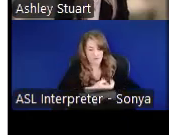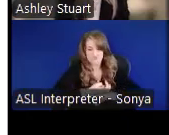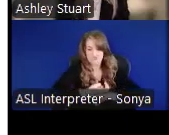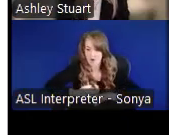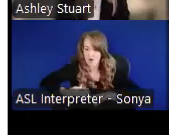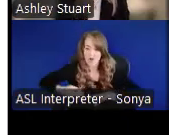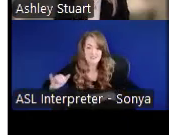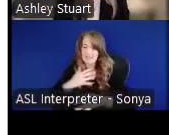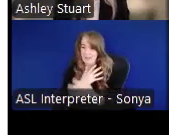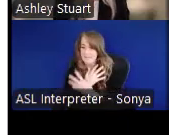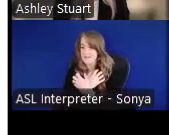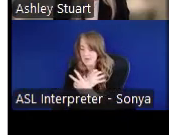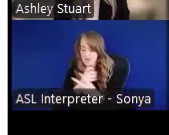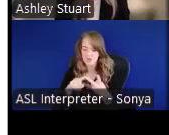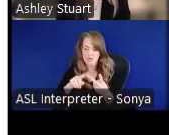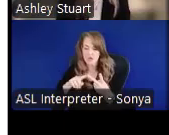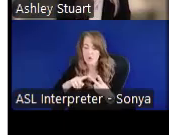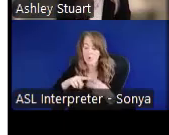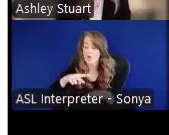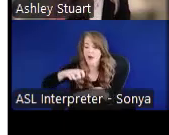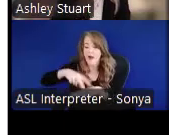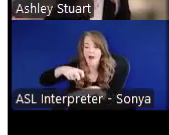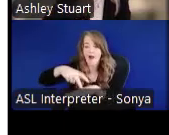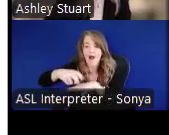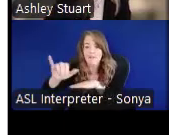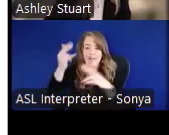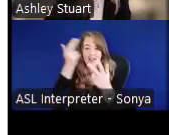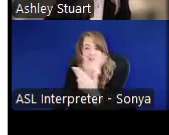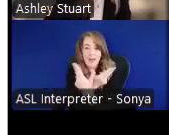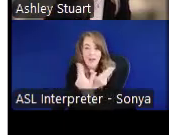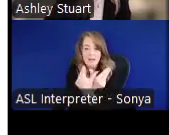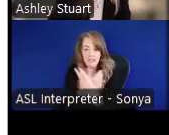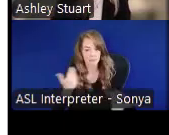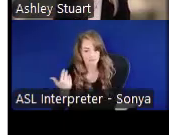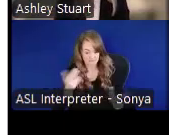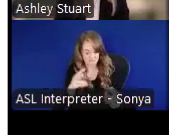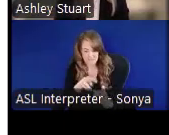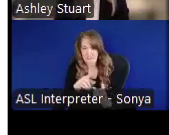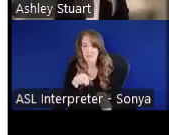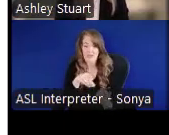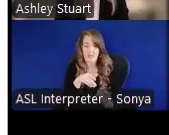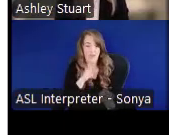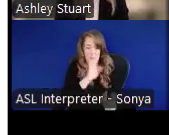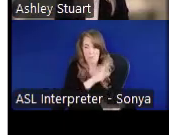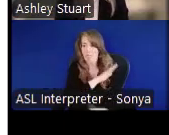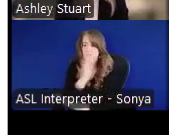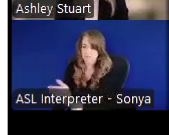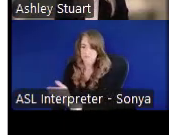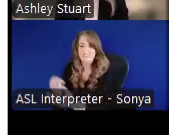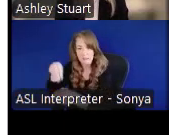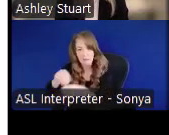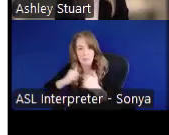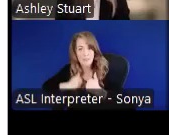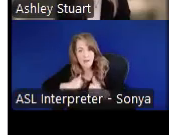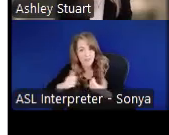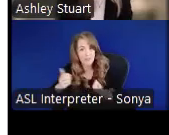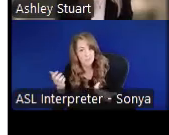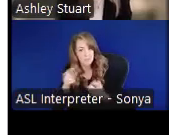bathtub, or if they hop like a bunny right at the end of the day, they're in the bathtub. And just little opportunities like